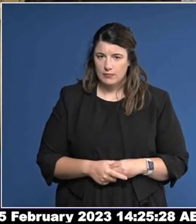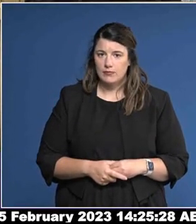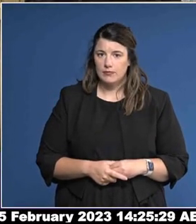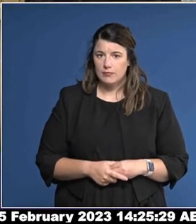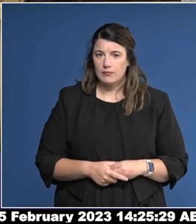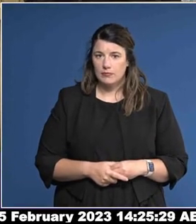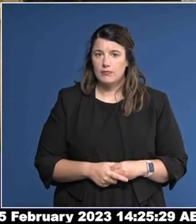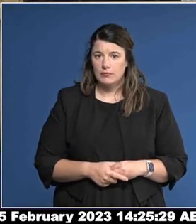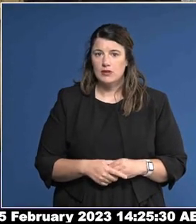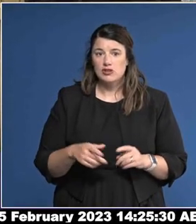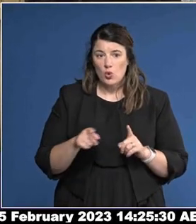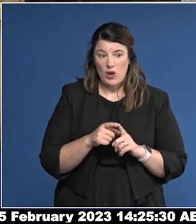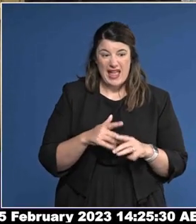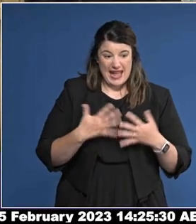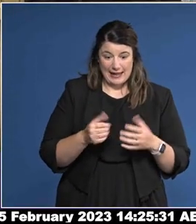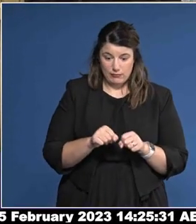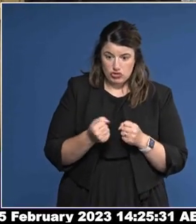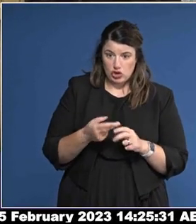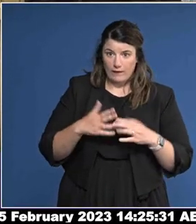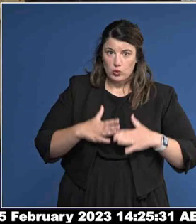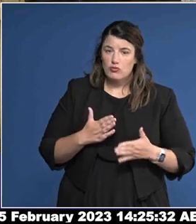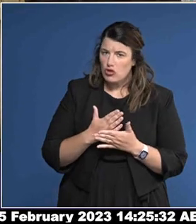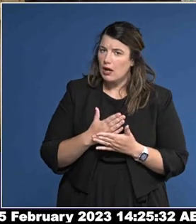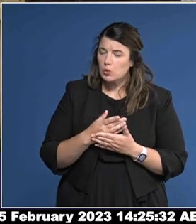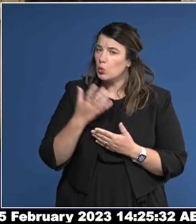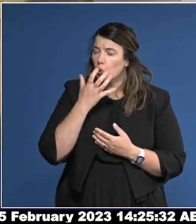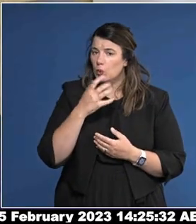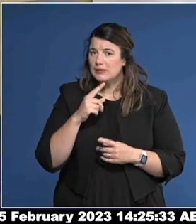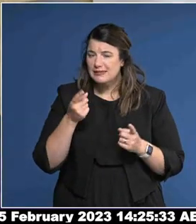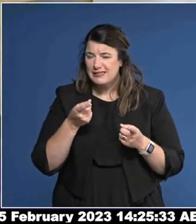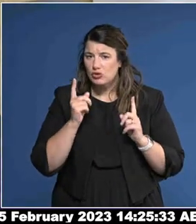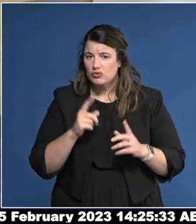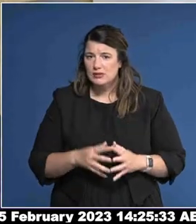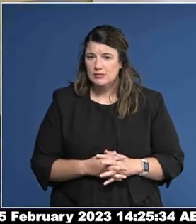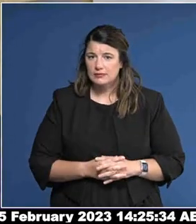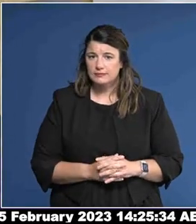And, Ms Toohey, have you got a sense of how you would approach describing